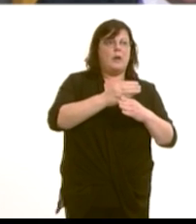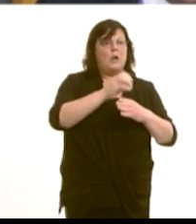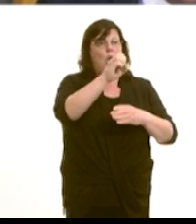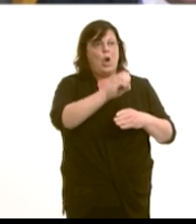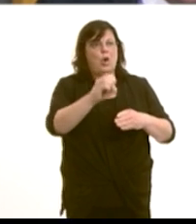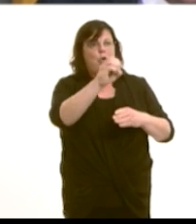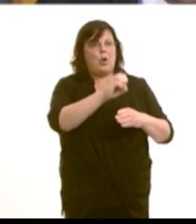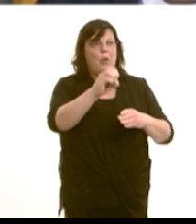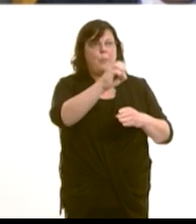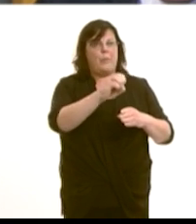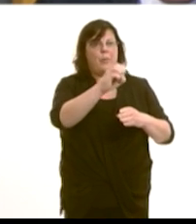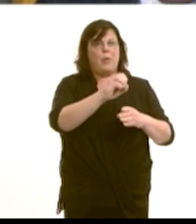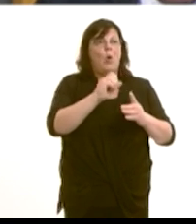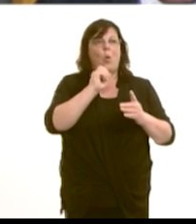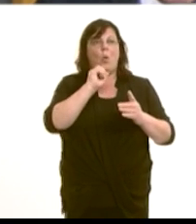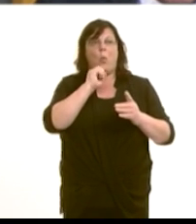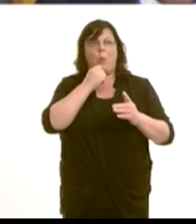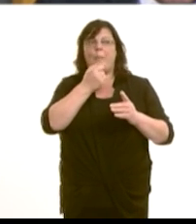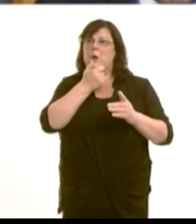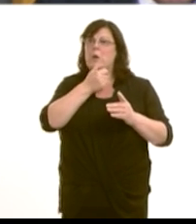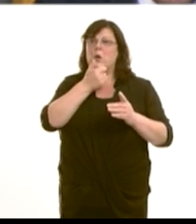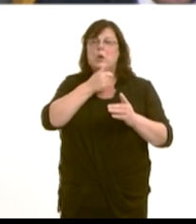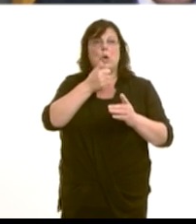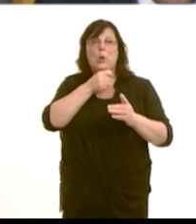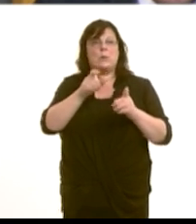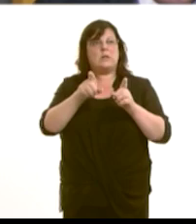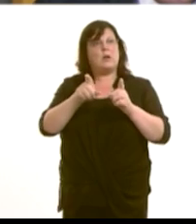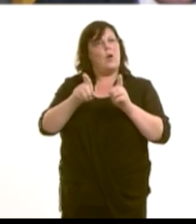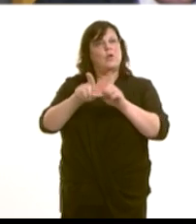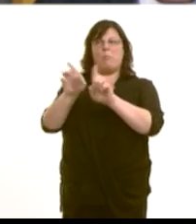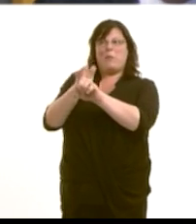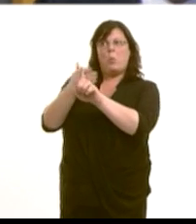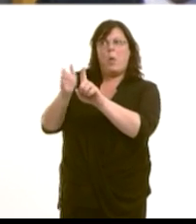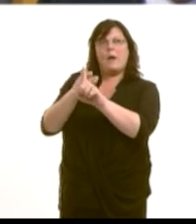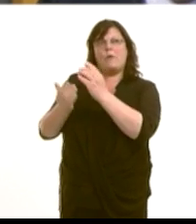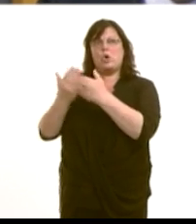any renegotiation, because their rights are fully protected under the 1969 Vienna convention.